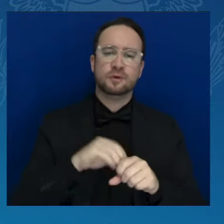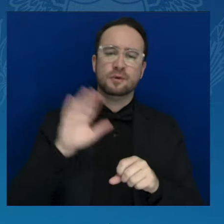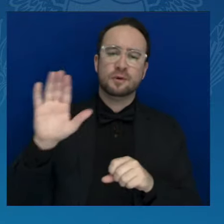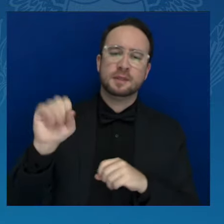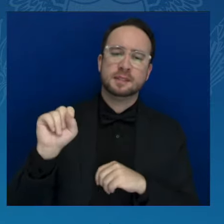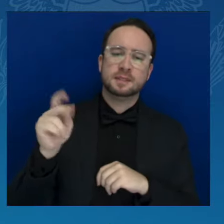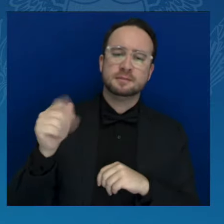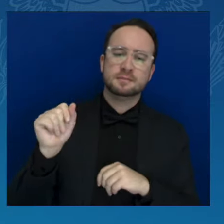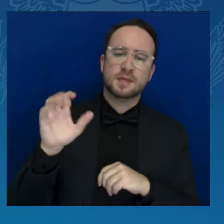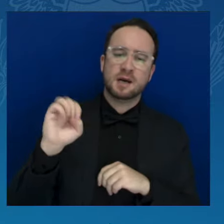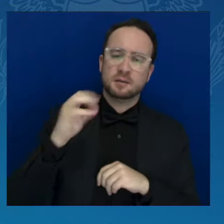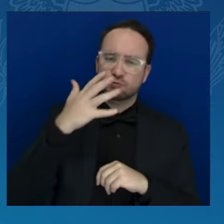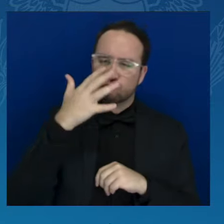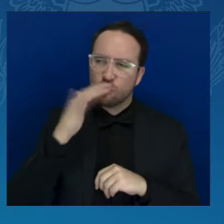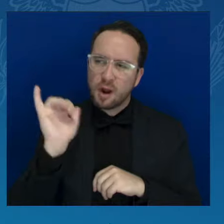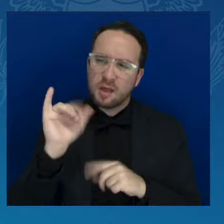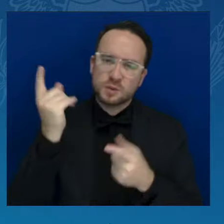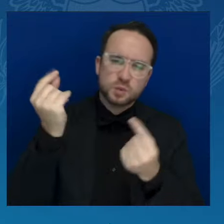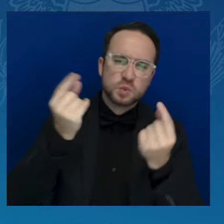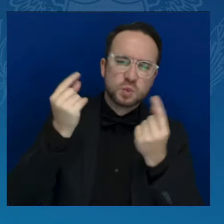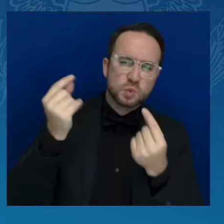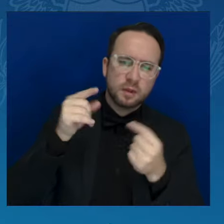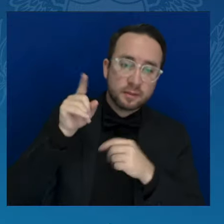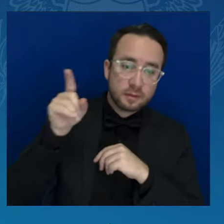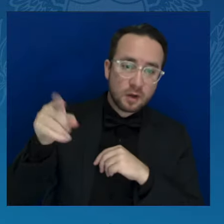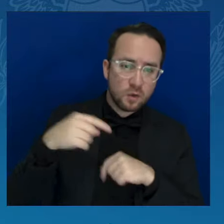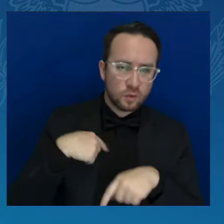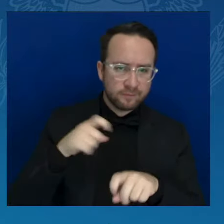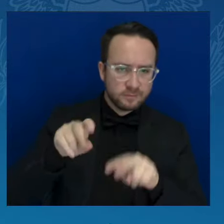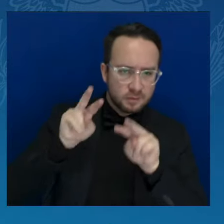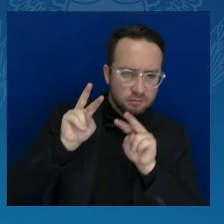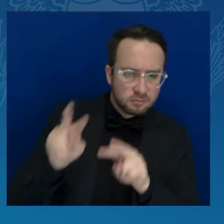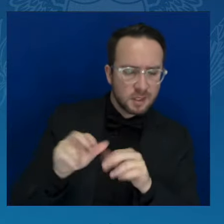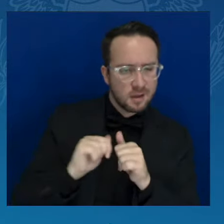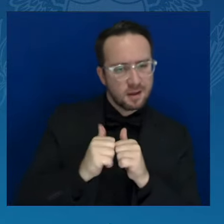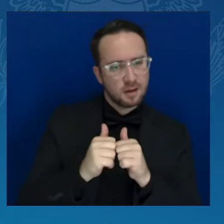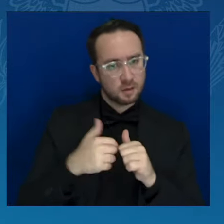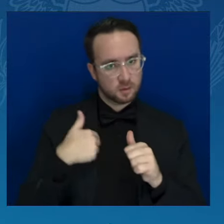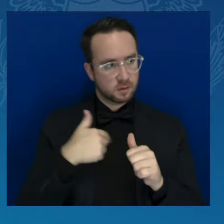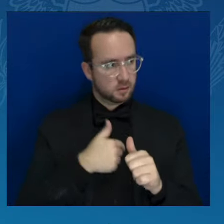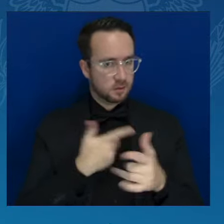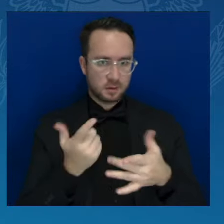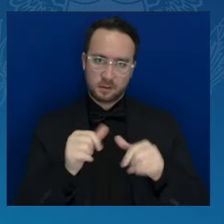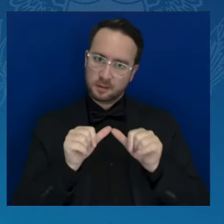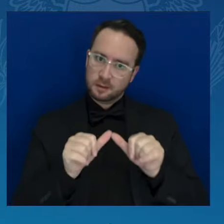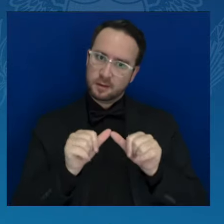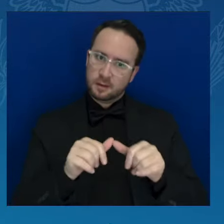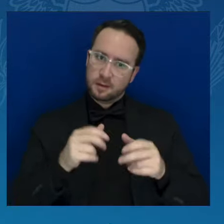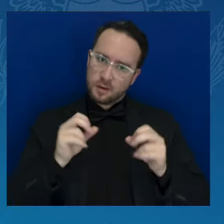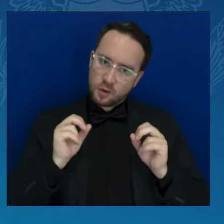and the threats in and to space evolve as well. And speaking of threats and challenges,